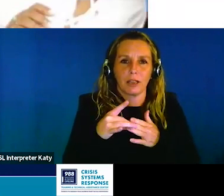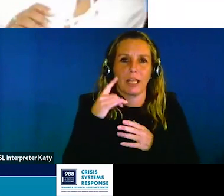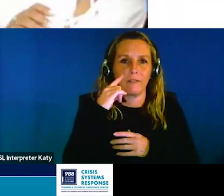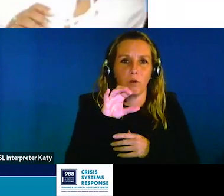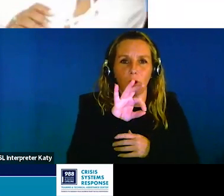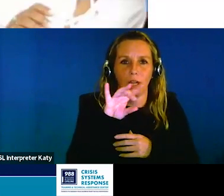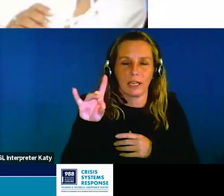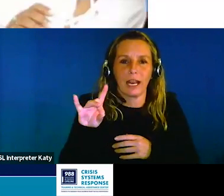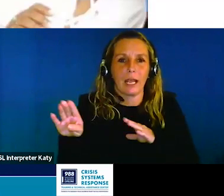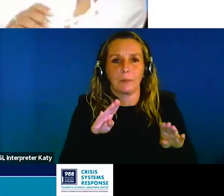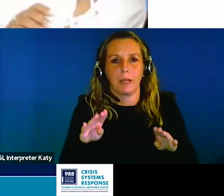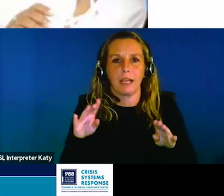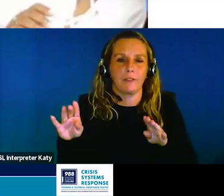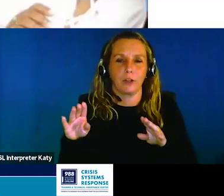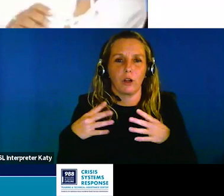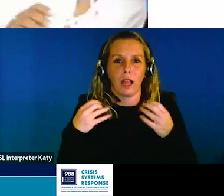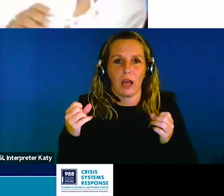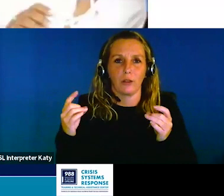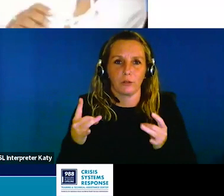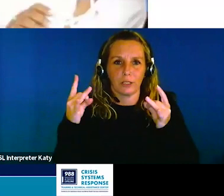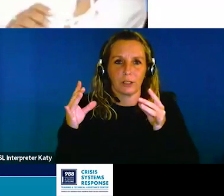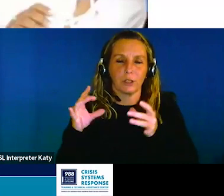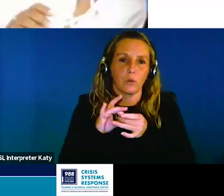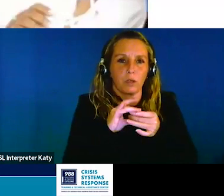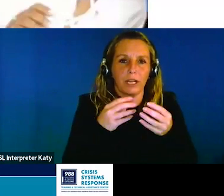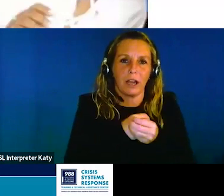Crisis Coordinating Office and the office of the Assistant secretary.